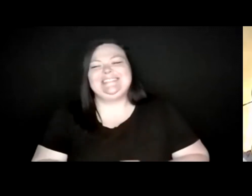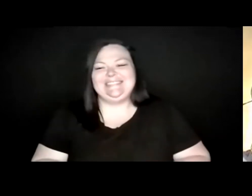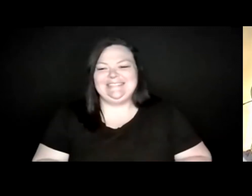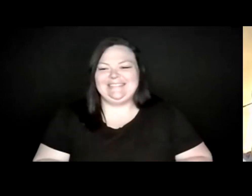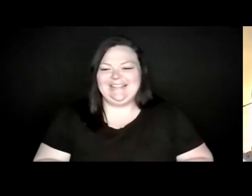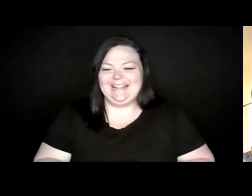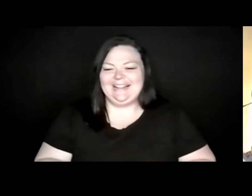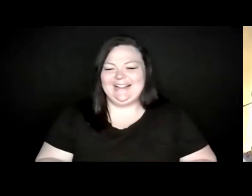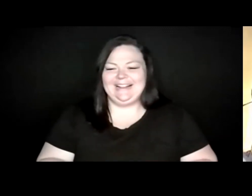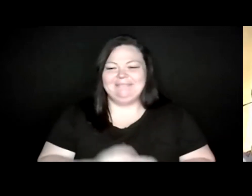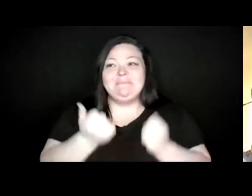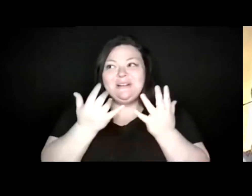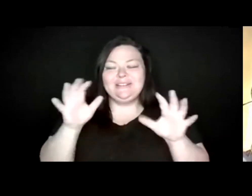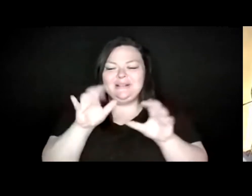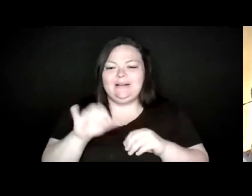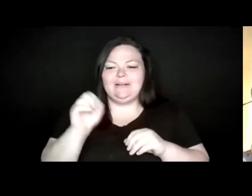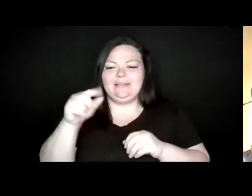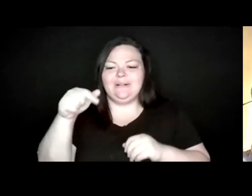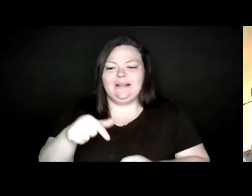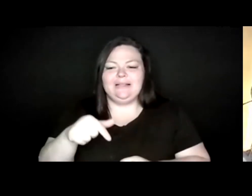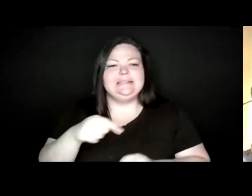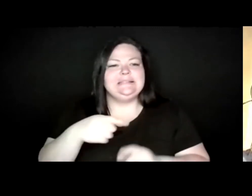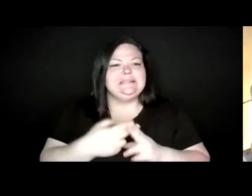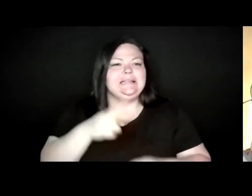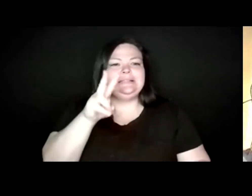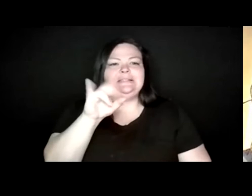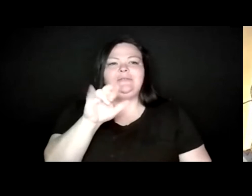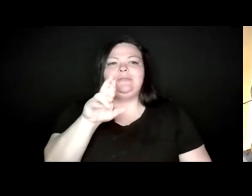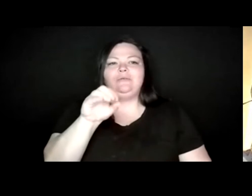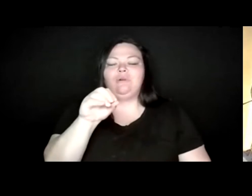do that. So this is "Virago."